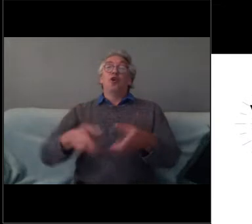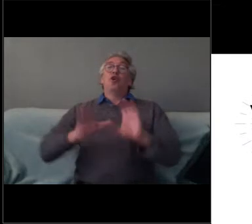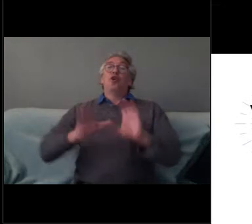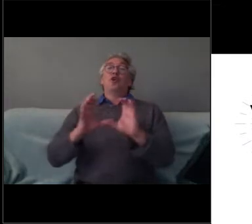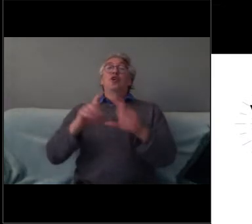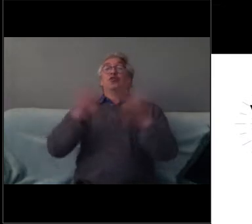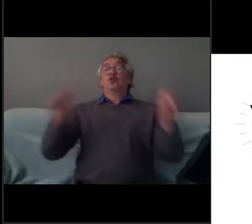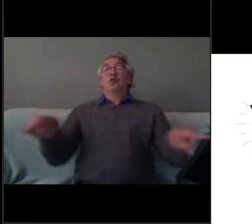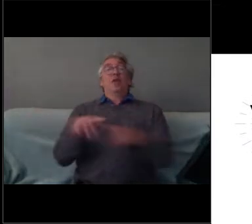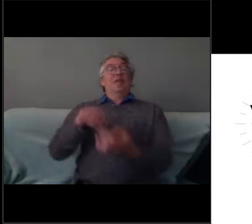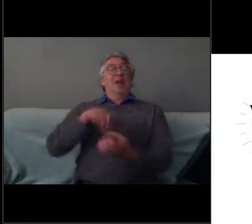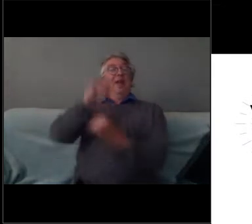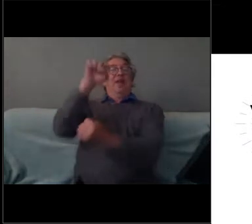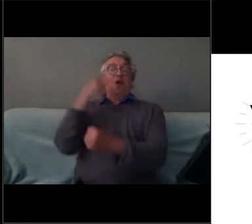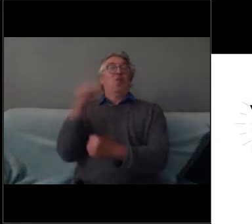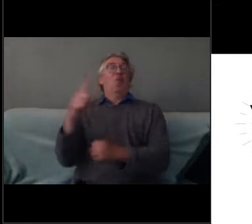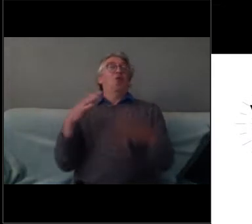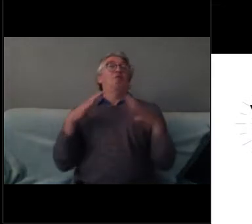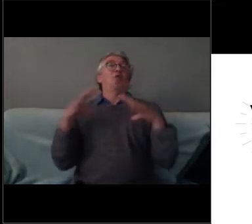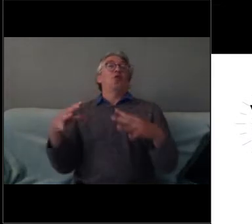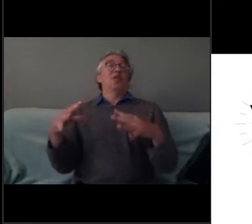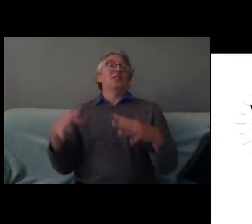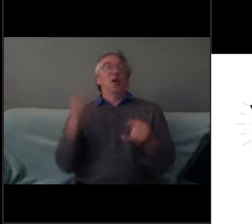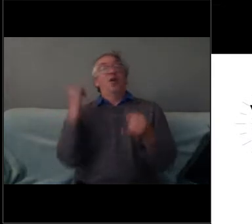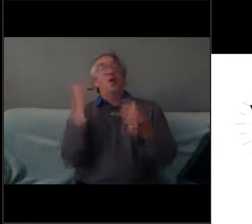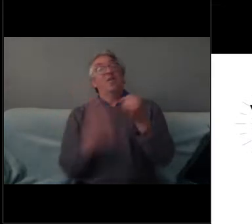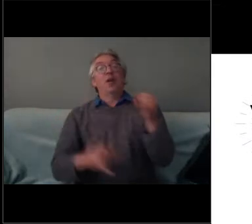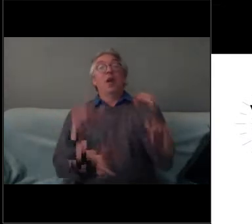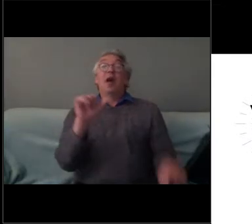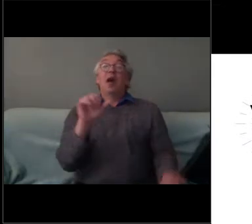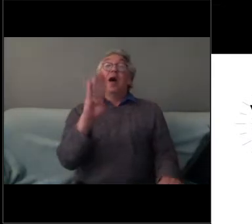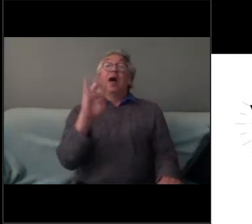Then Abilis, a DPO organization from Finland.